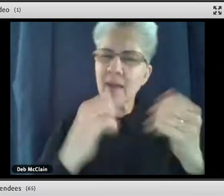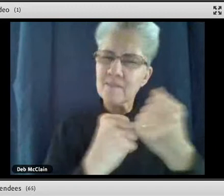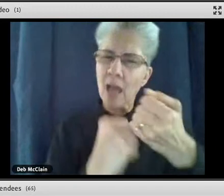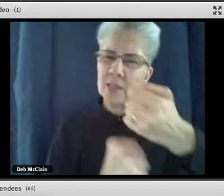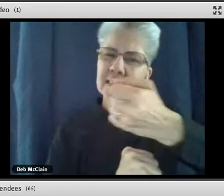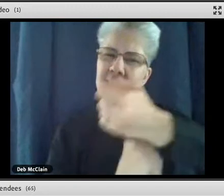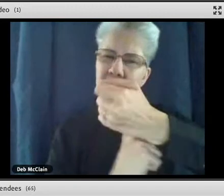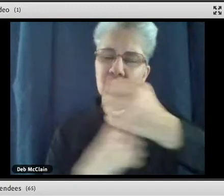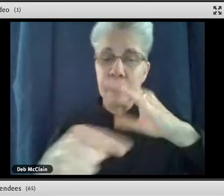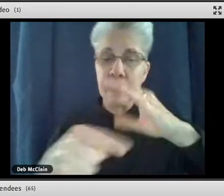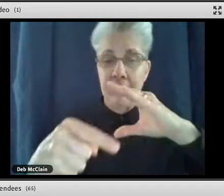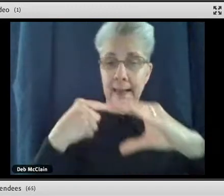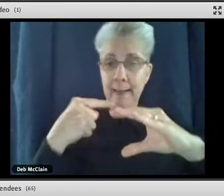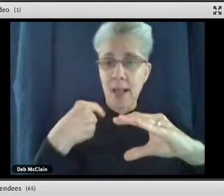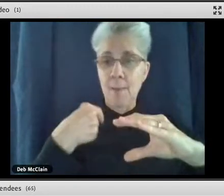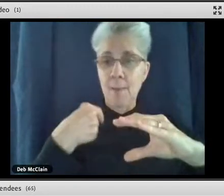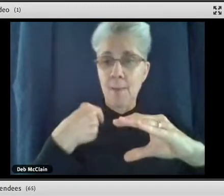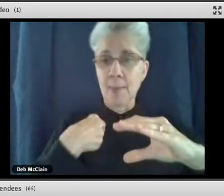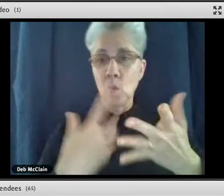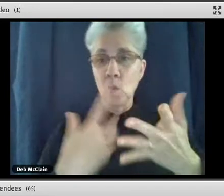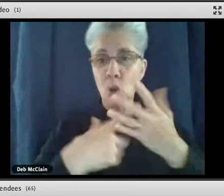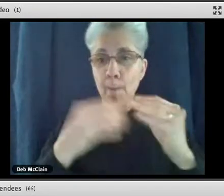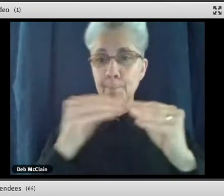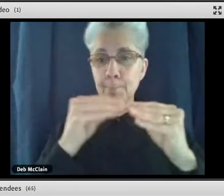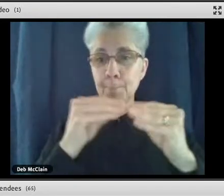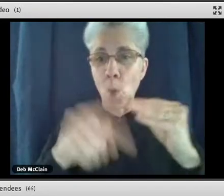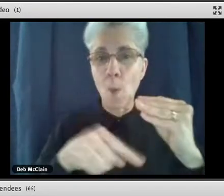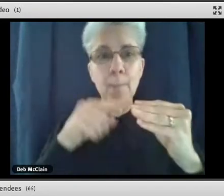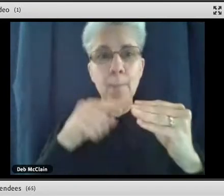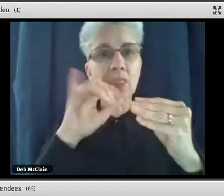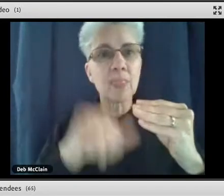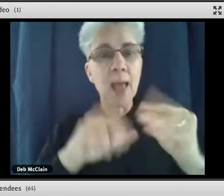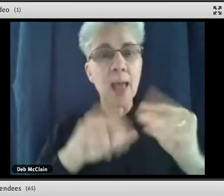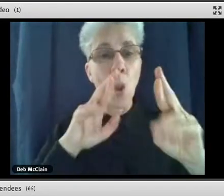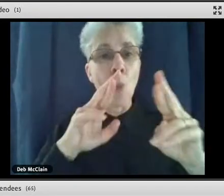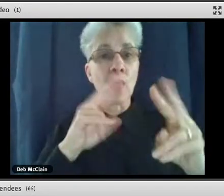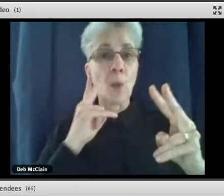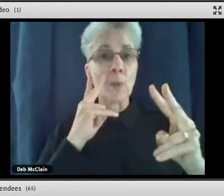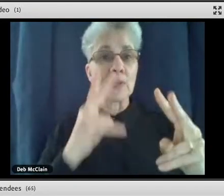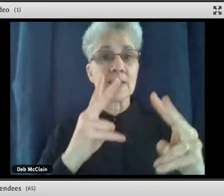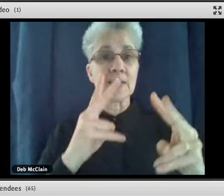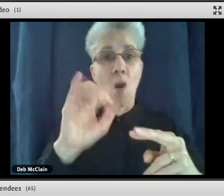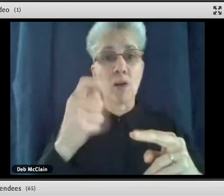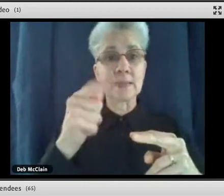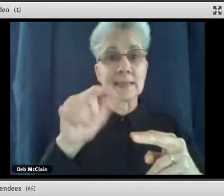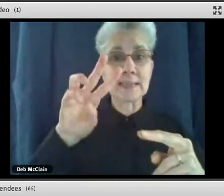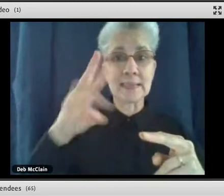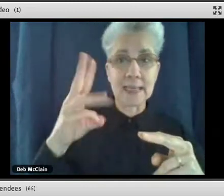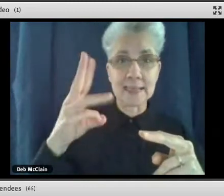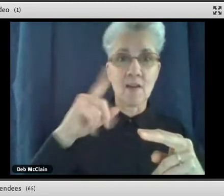like I said, couldn't go too deeply, but at least it gives you a foundation. E-mail me if you'd like to talk further about them.